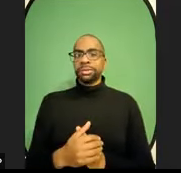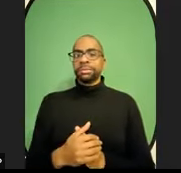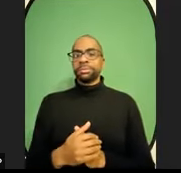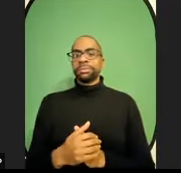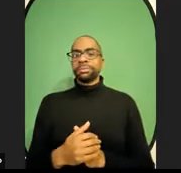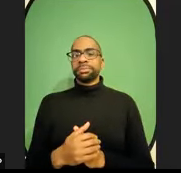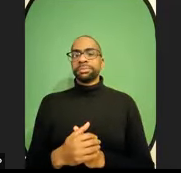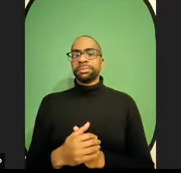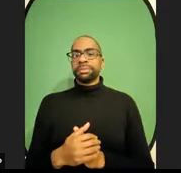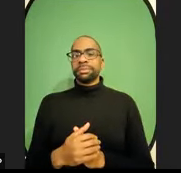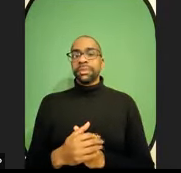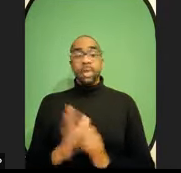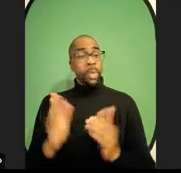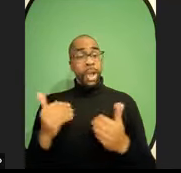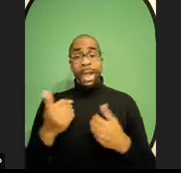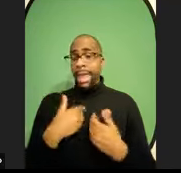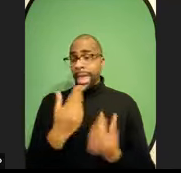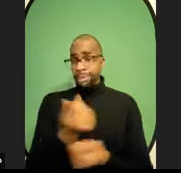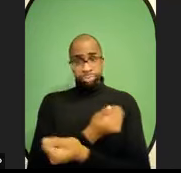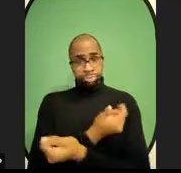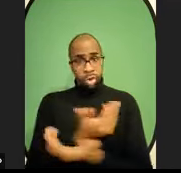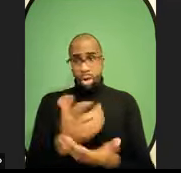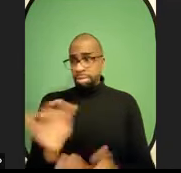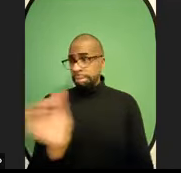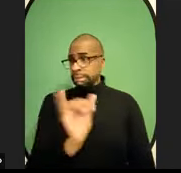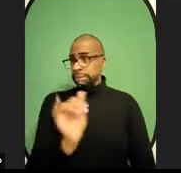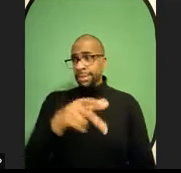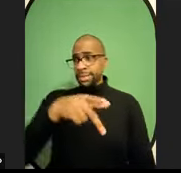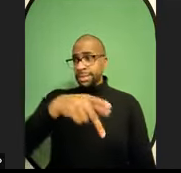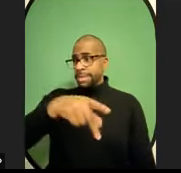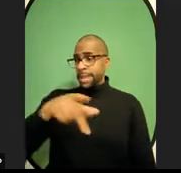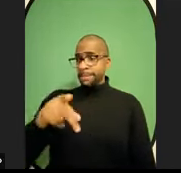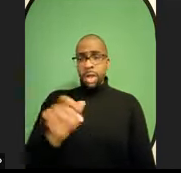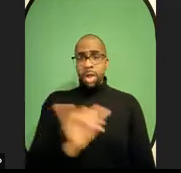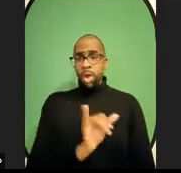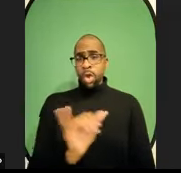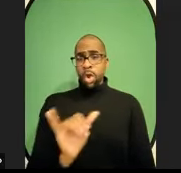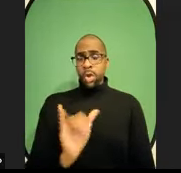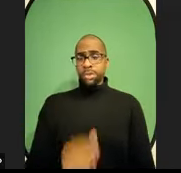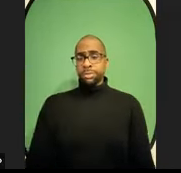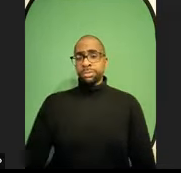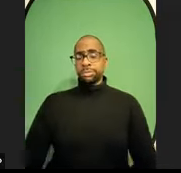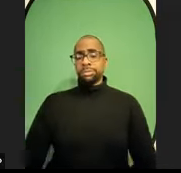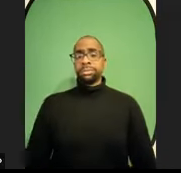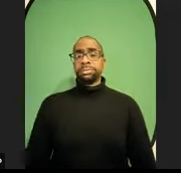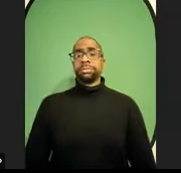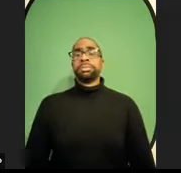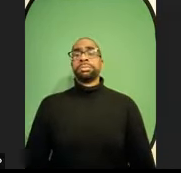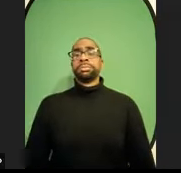lives on the website and then we'll walk through it because that has really. y, all of the information that you would see in a powerPoint. around this topic, and